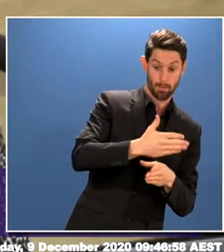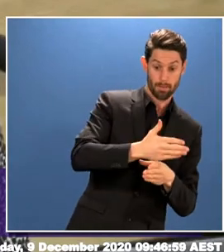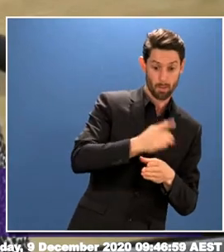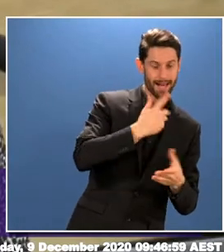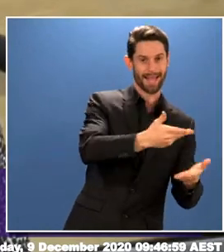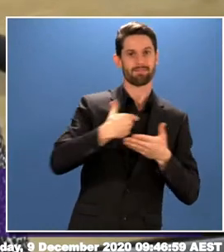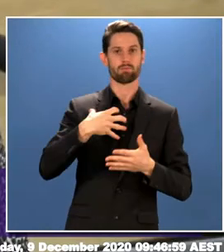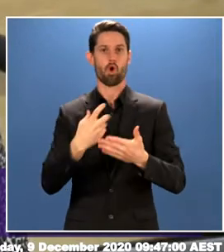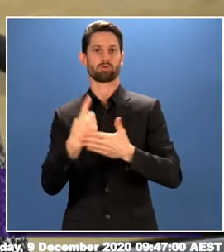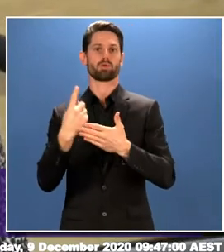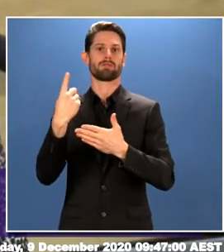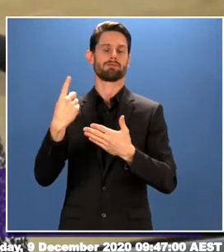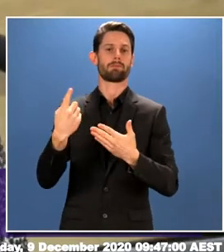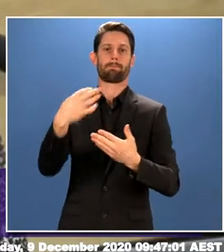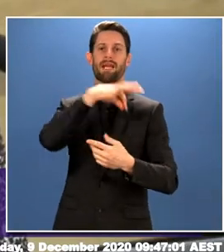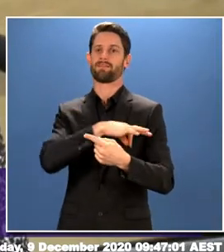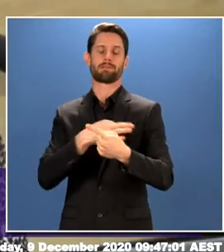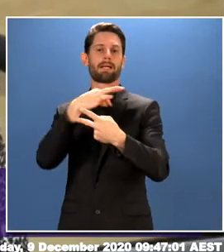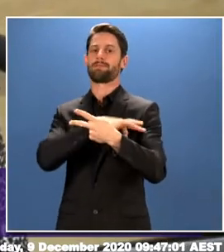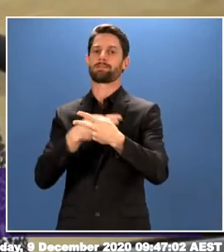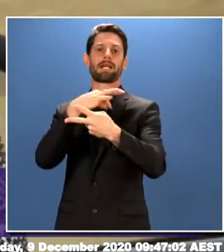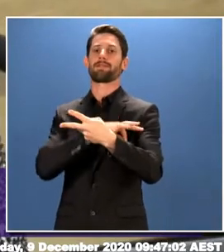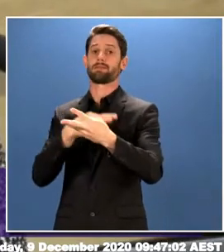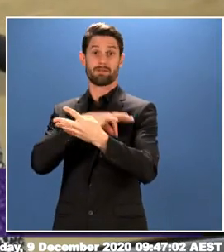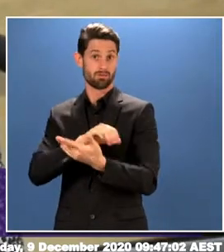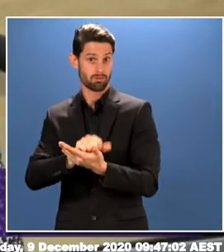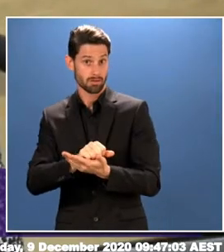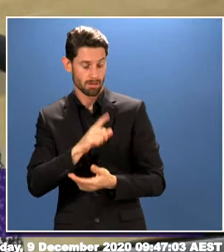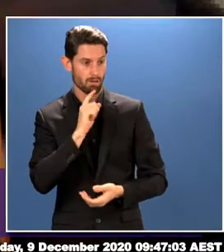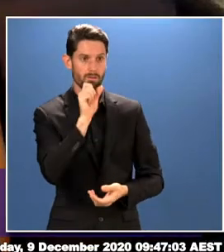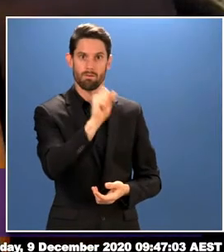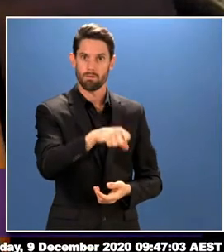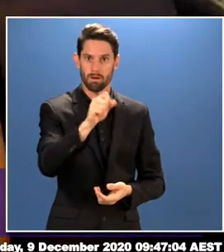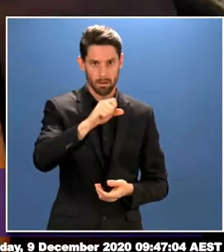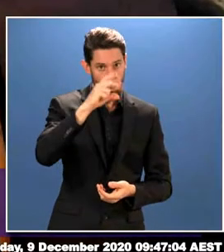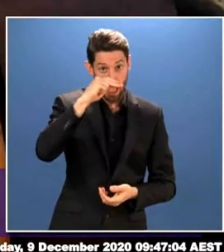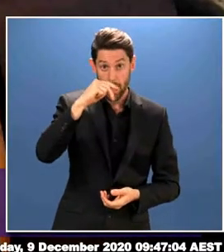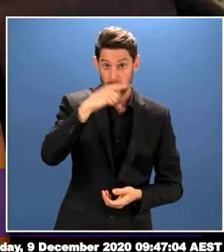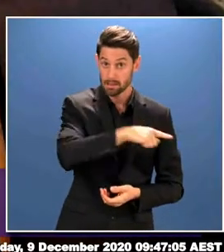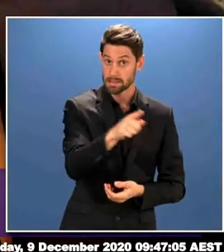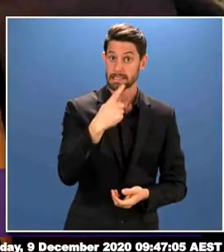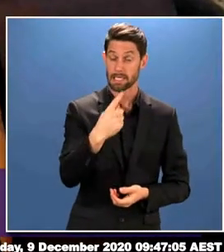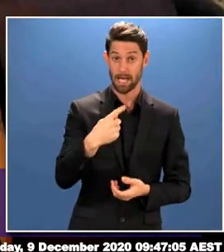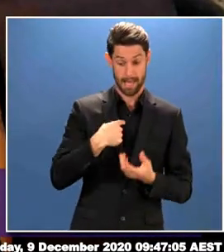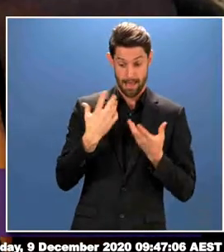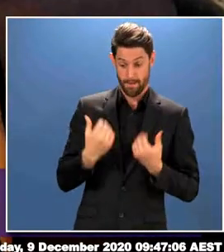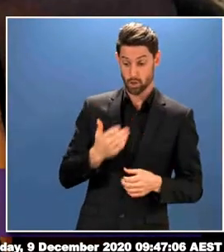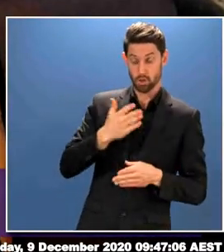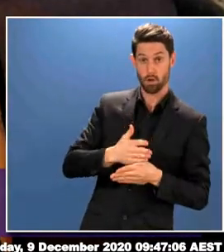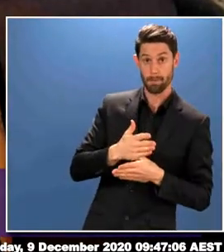Absolutely. For young people, having a job was a way of being able to initiate